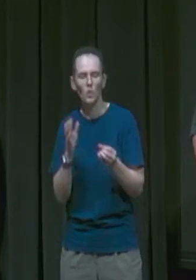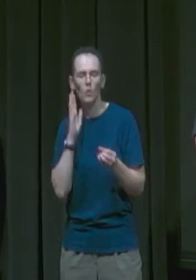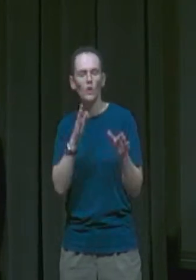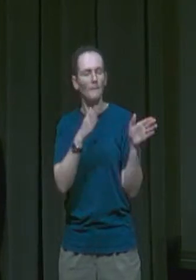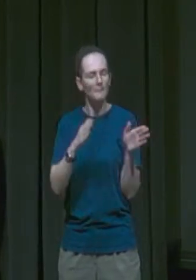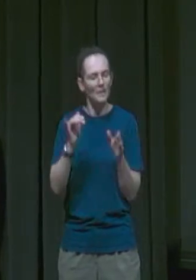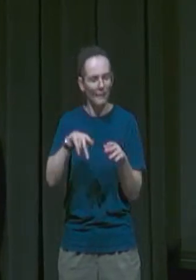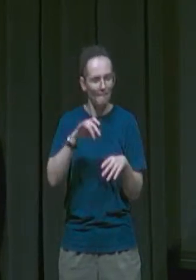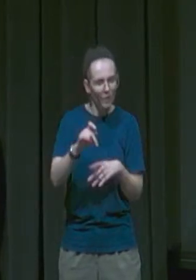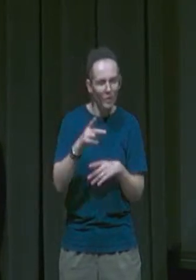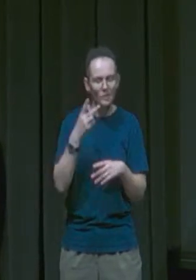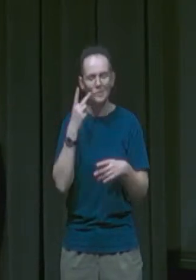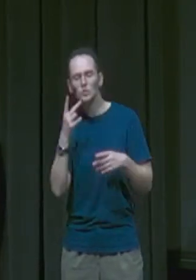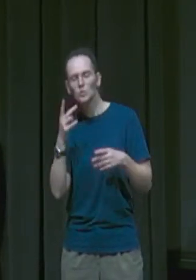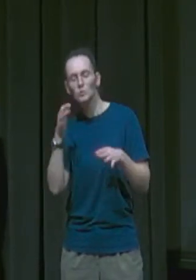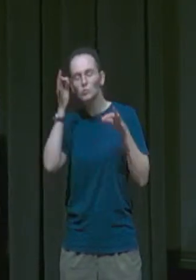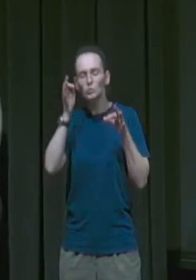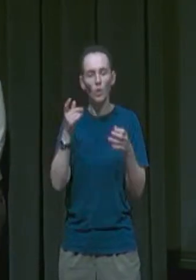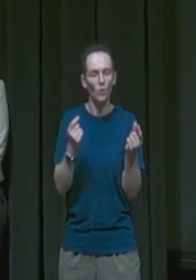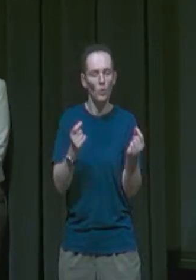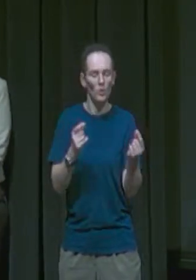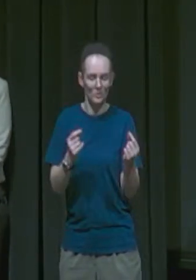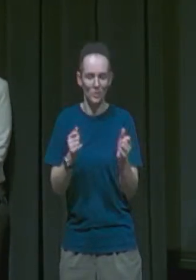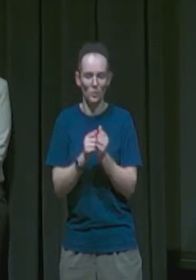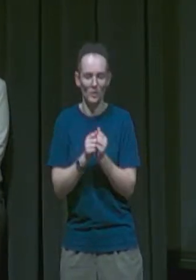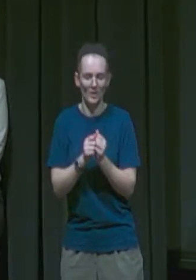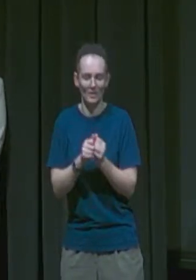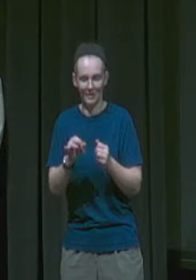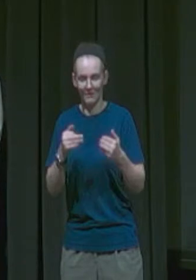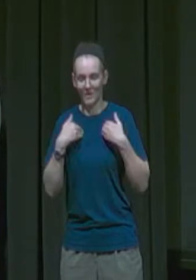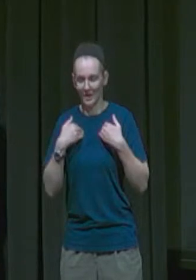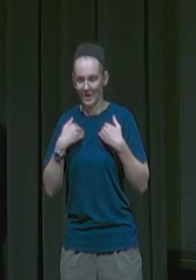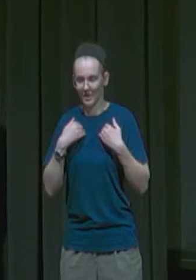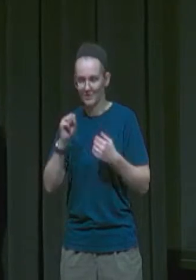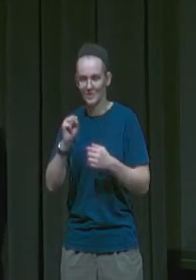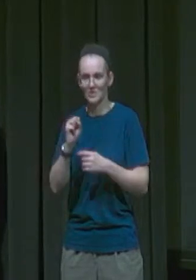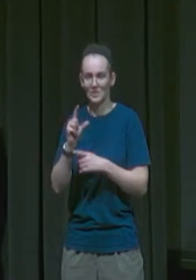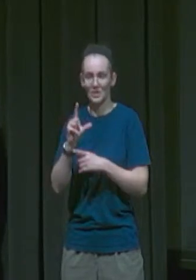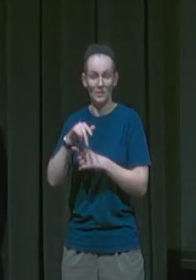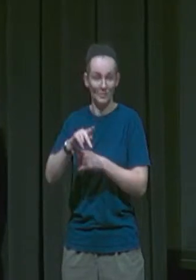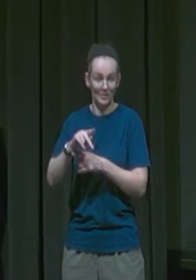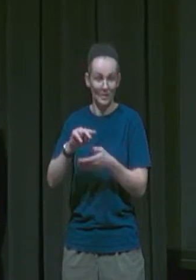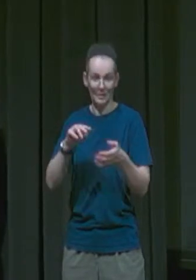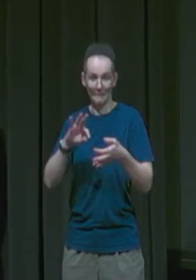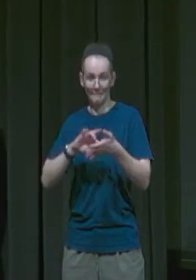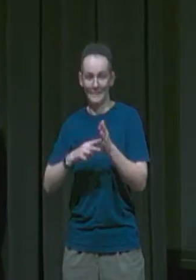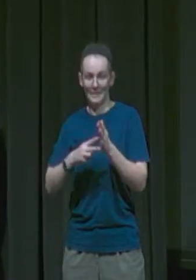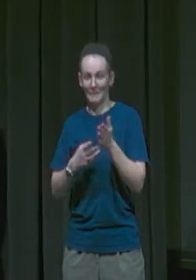really seeing what you know if there's a slip that tells us that that's probably an inappropriate